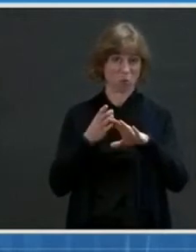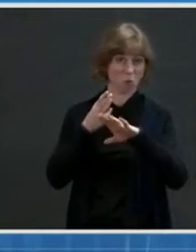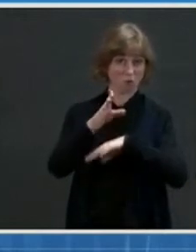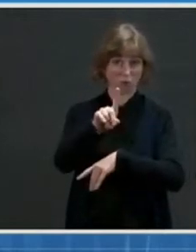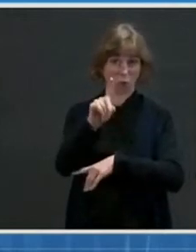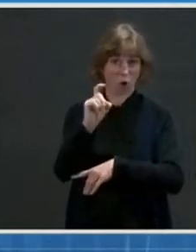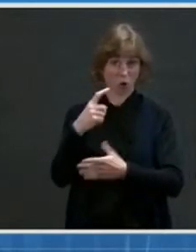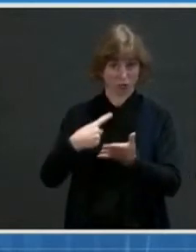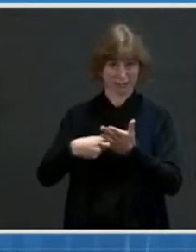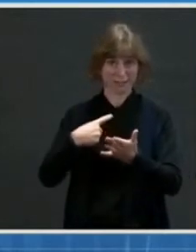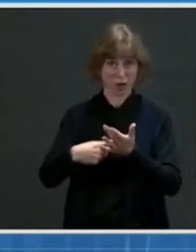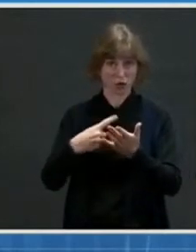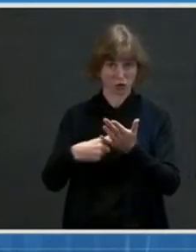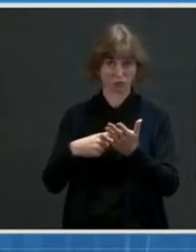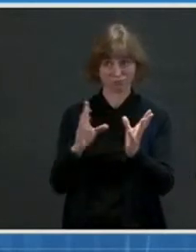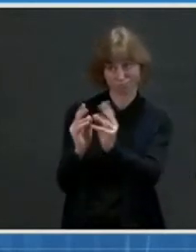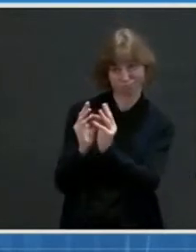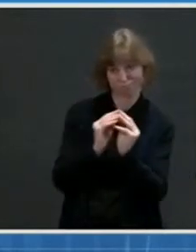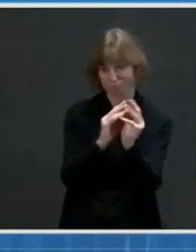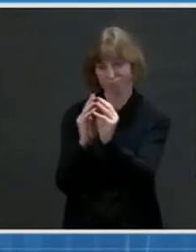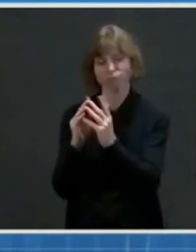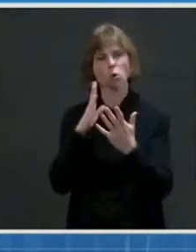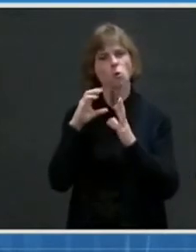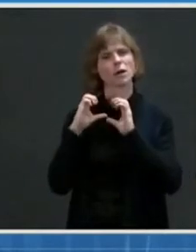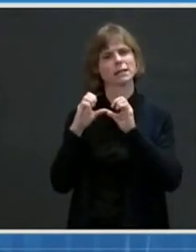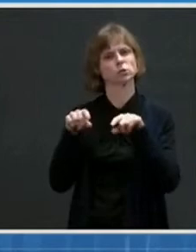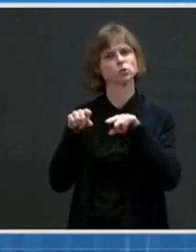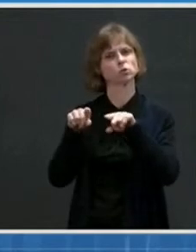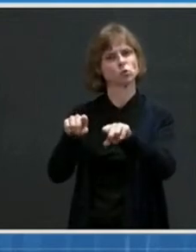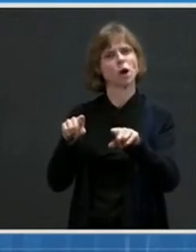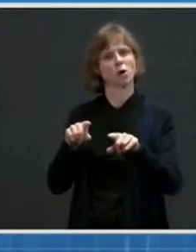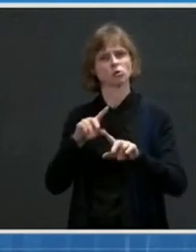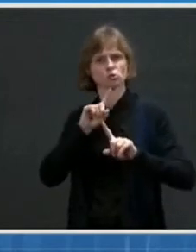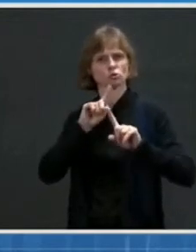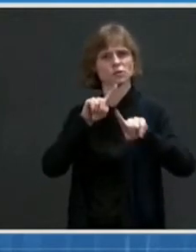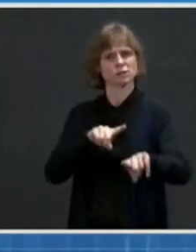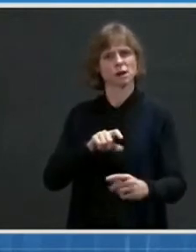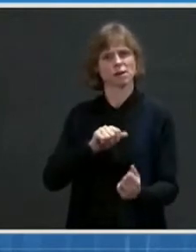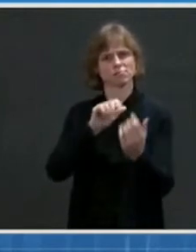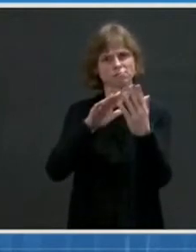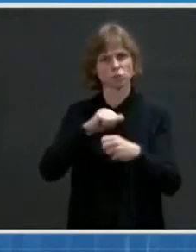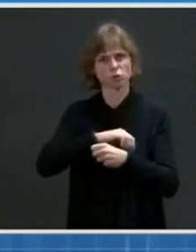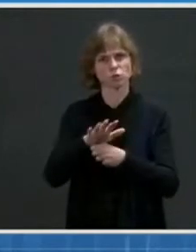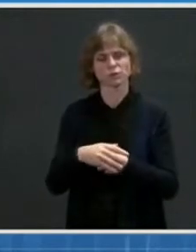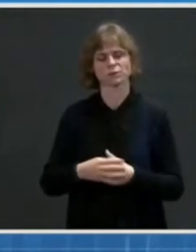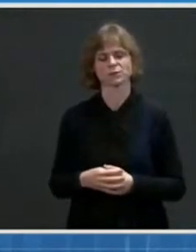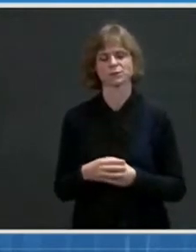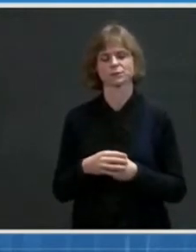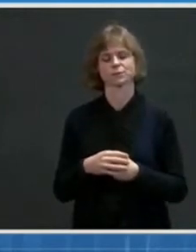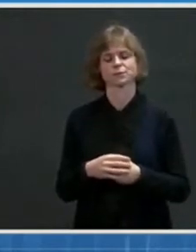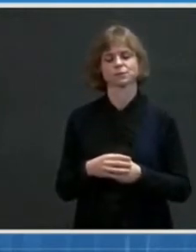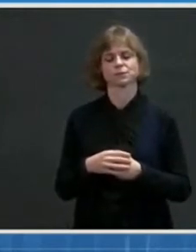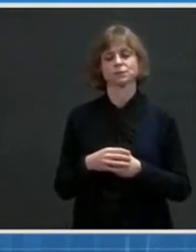WE'VE HELD MORE THAN 100 ONE ON ONE DISCUSSIONS WITH THESE GROUPS AND WE'LL CONTINUE THIS